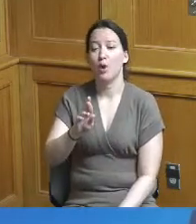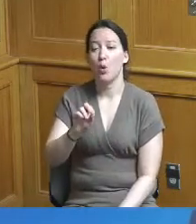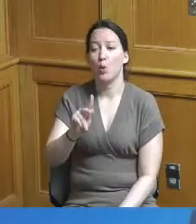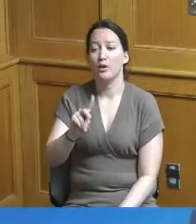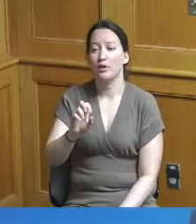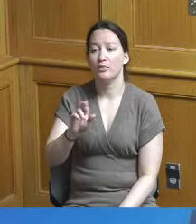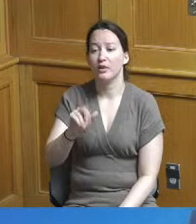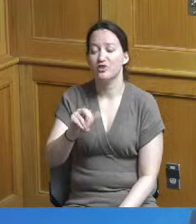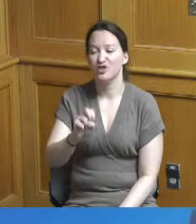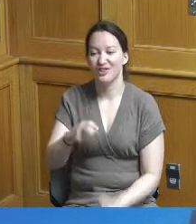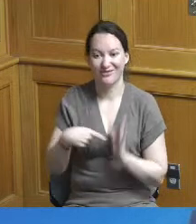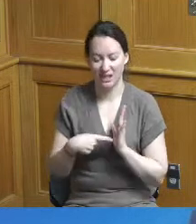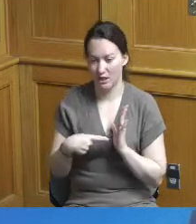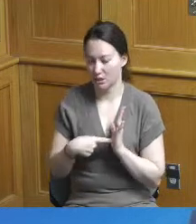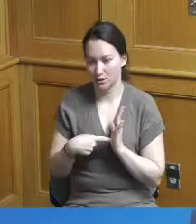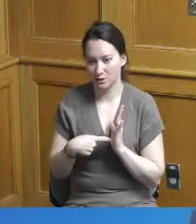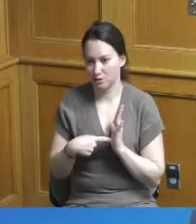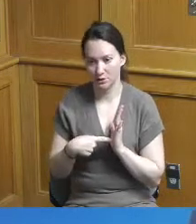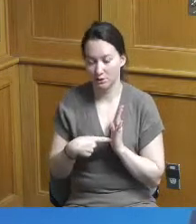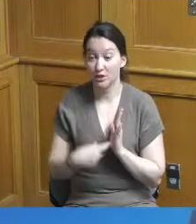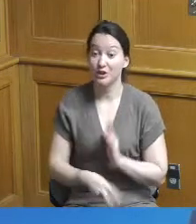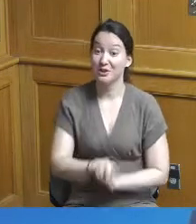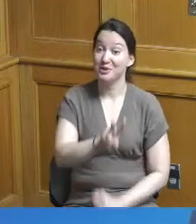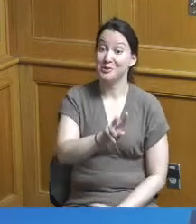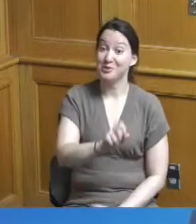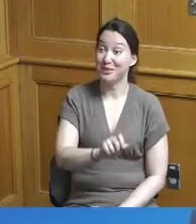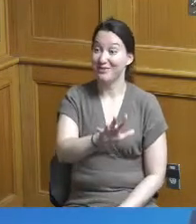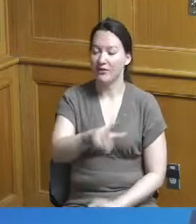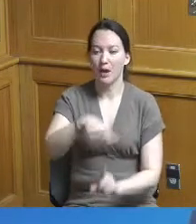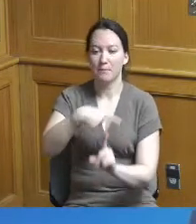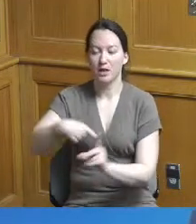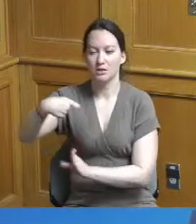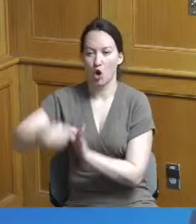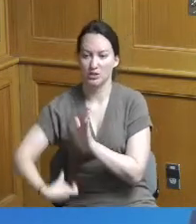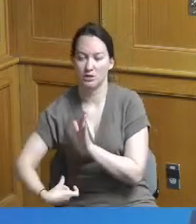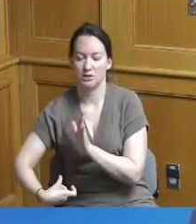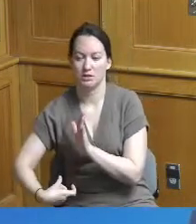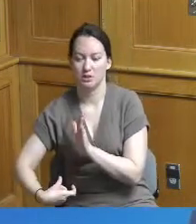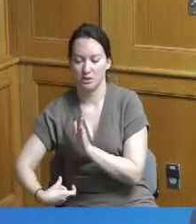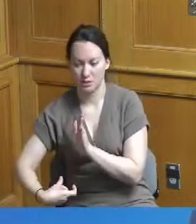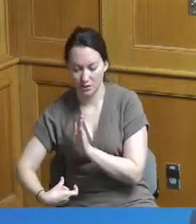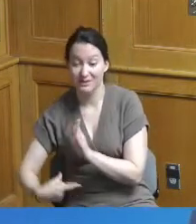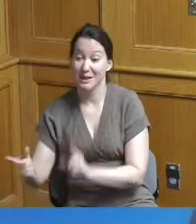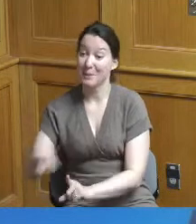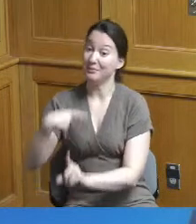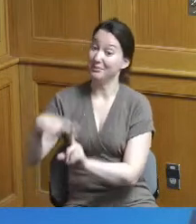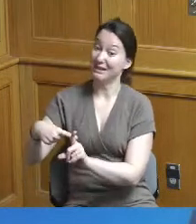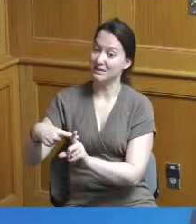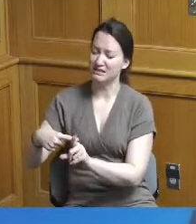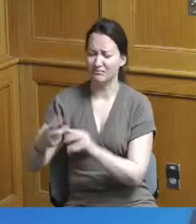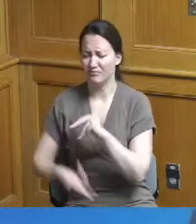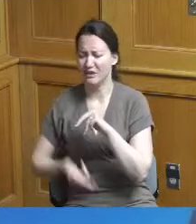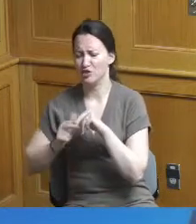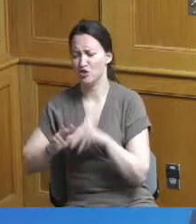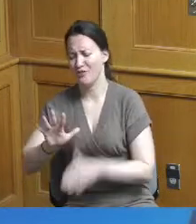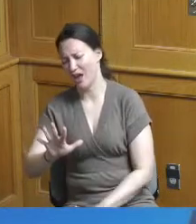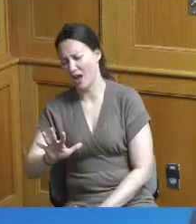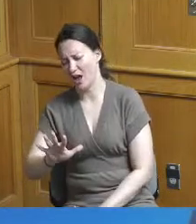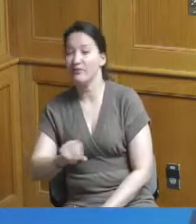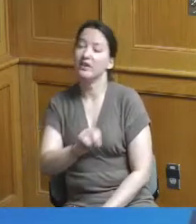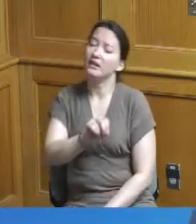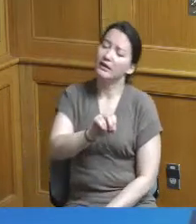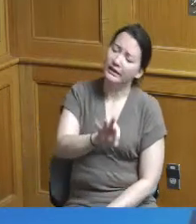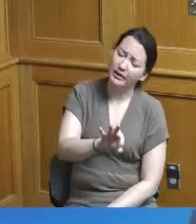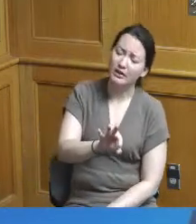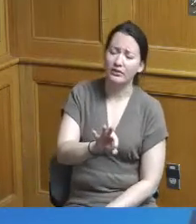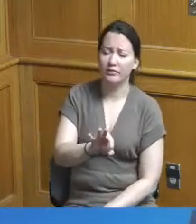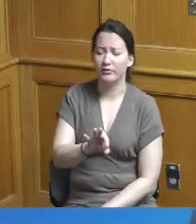was it was slated at 2.5 Plus cost some costs plus an additional five if there was Redevelopment that